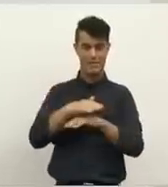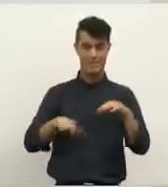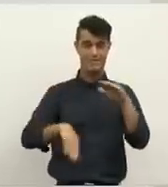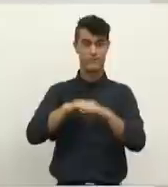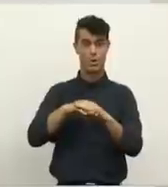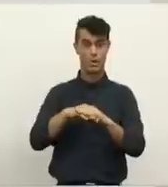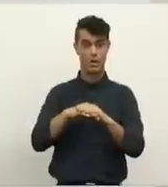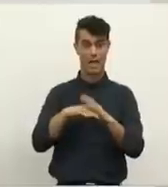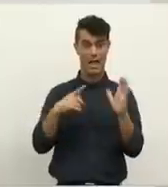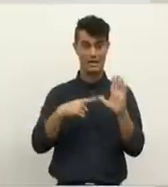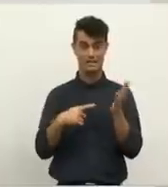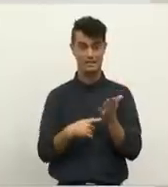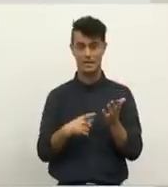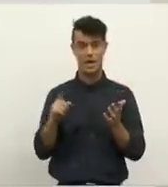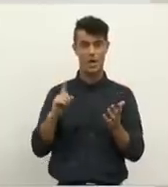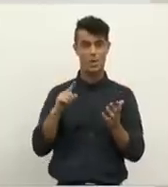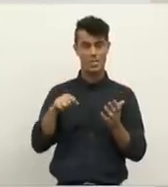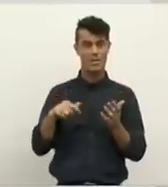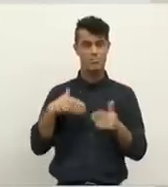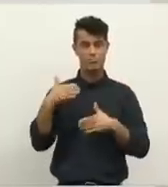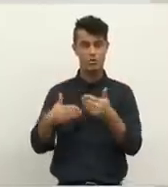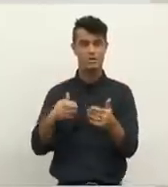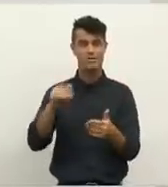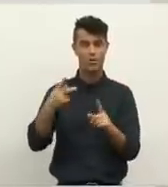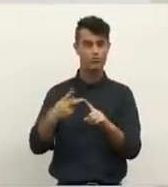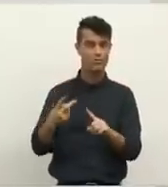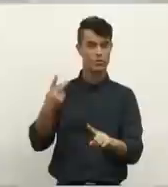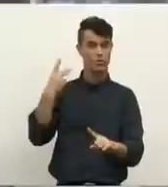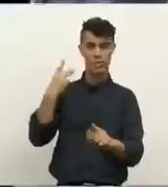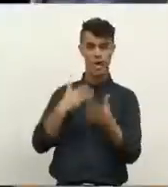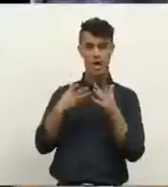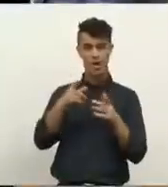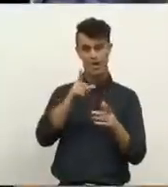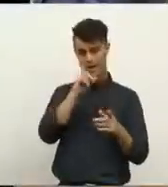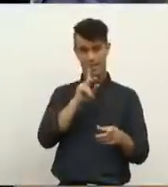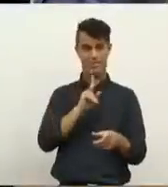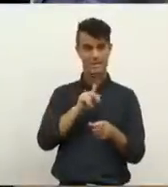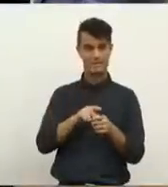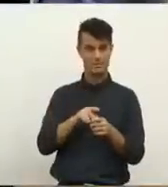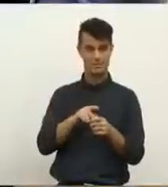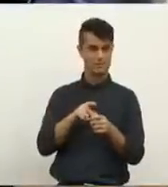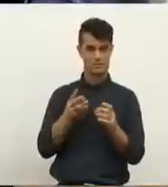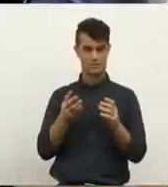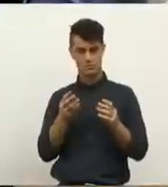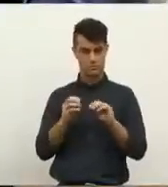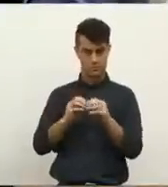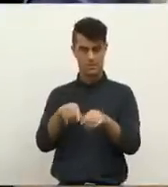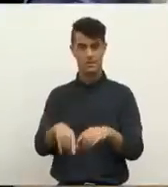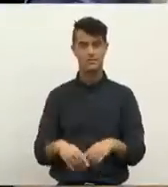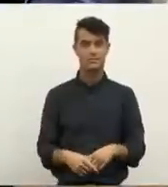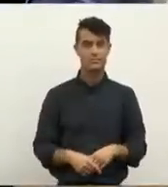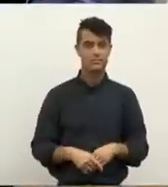what is the process of review and or recourse by the participant? I might go to Lloyd on this one.